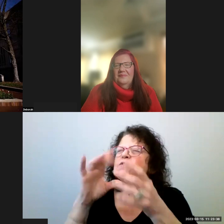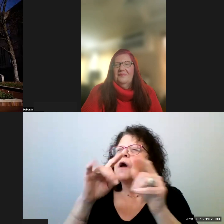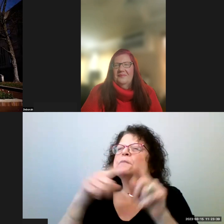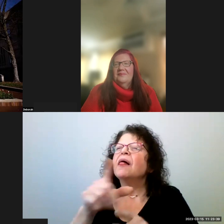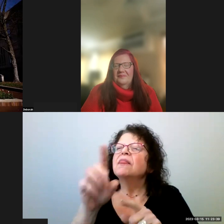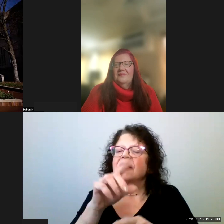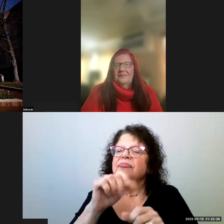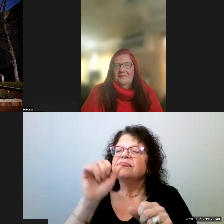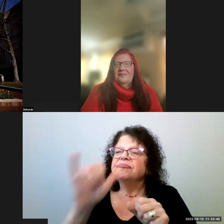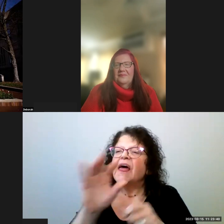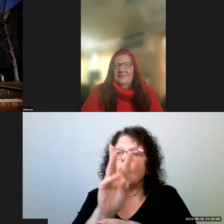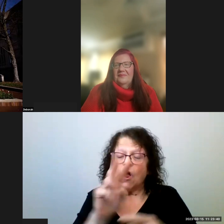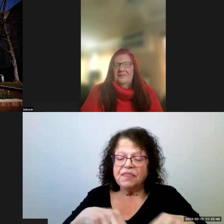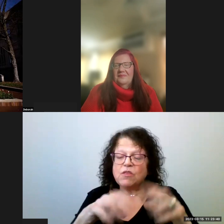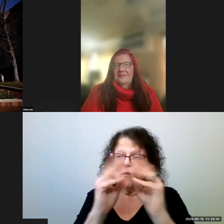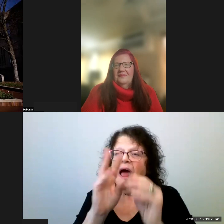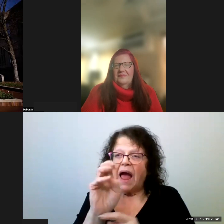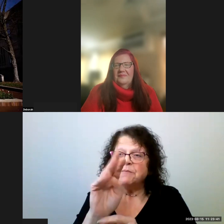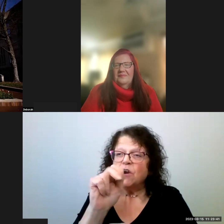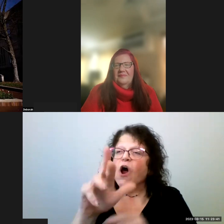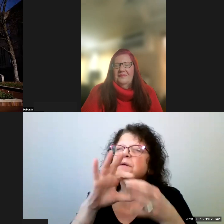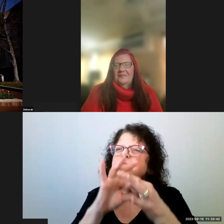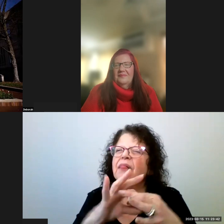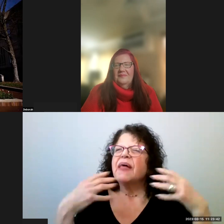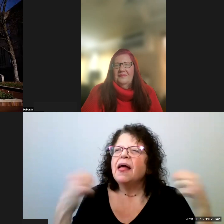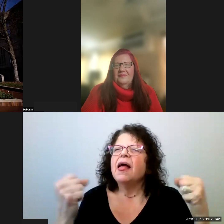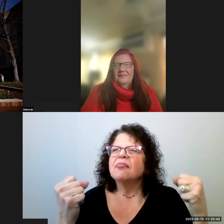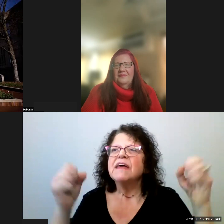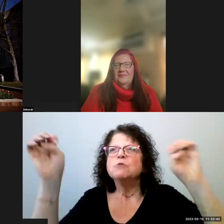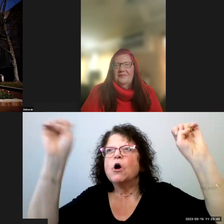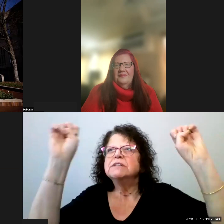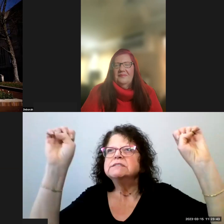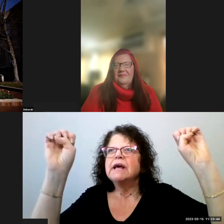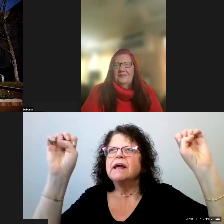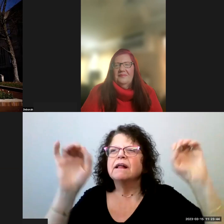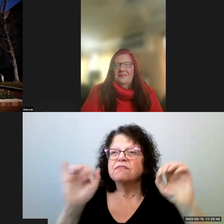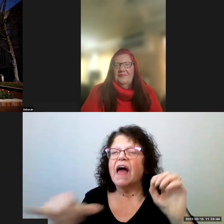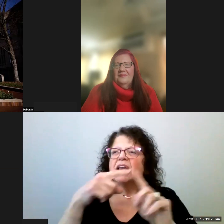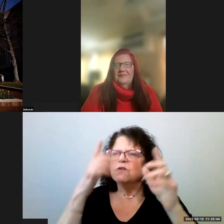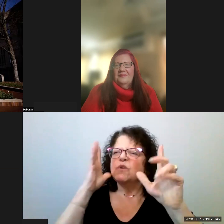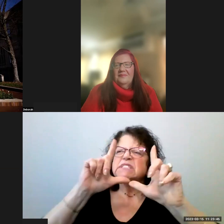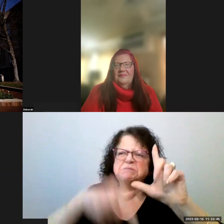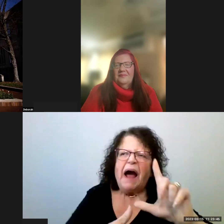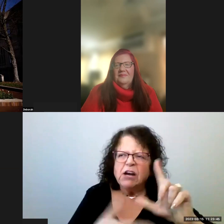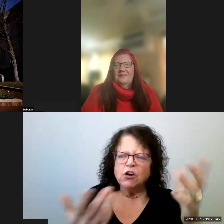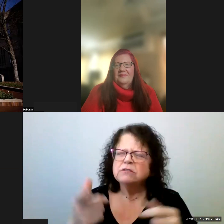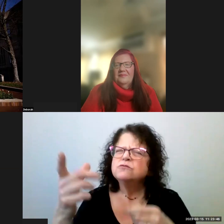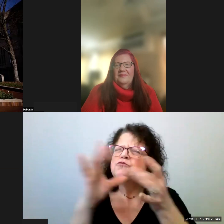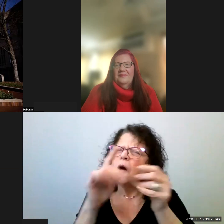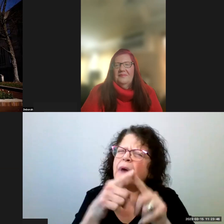expiring. If you could talk about what your thoughts about that are and concerns. I also